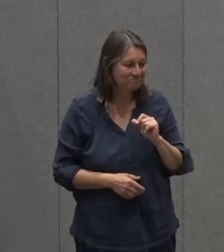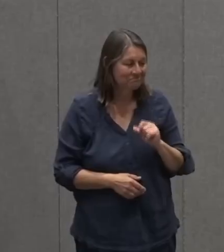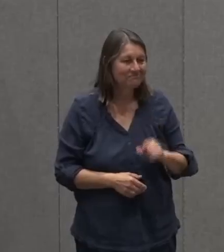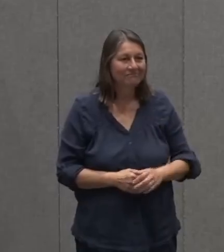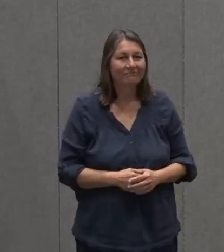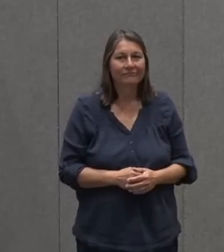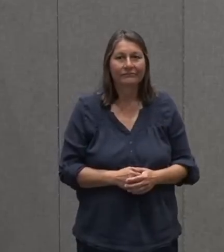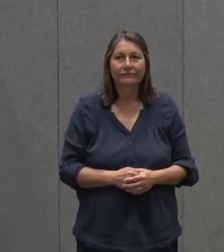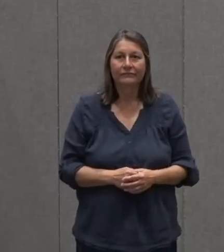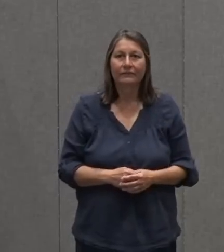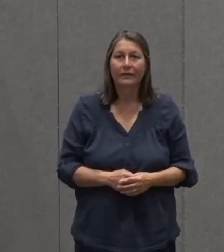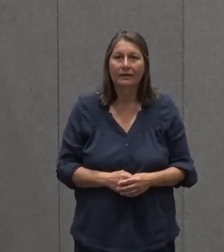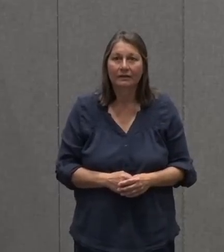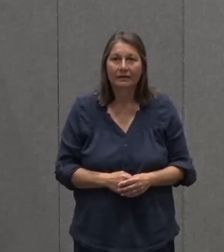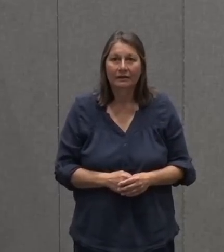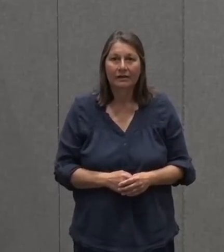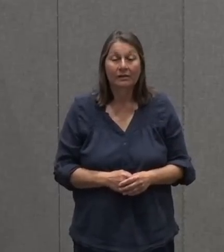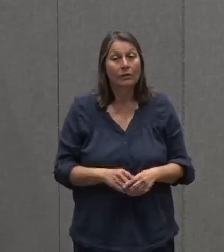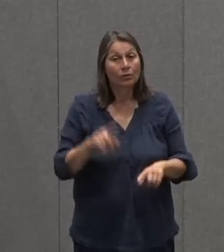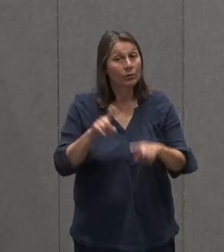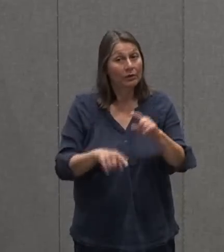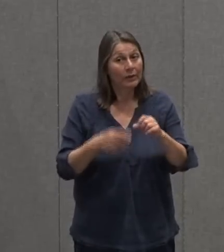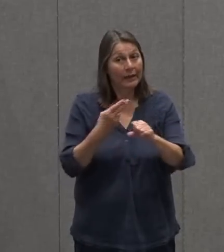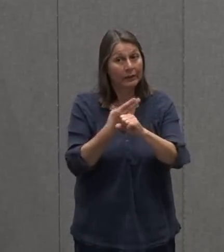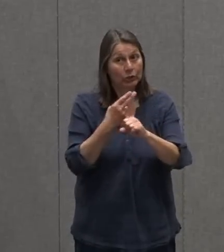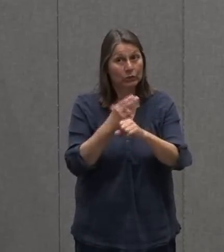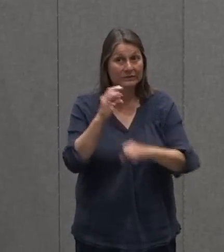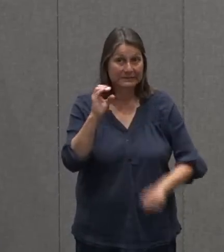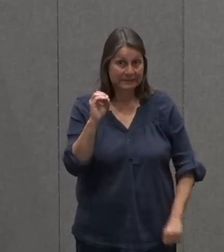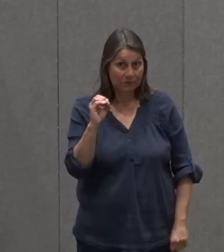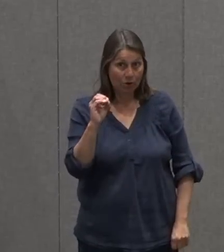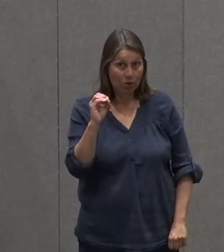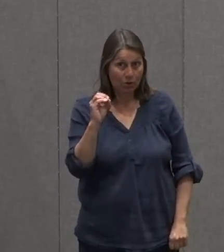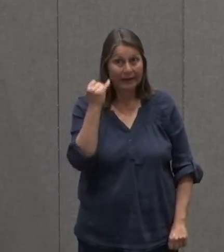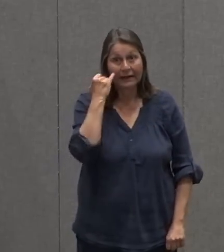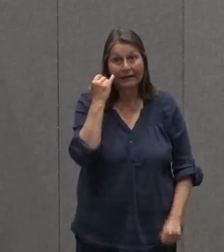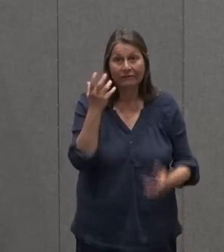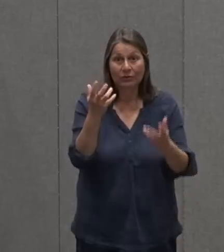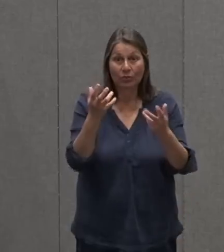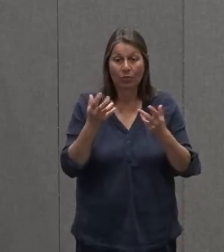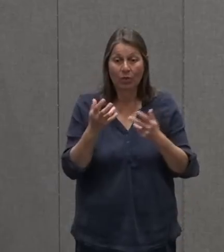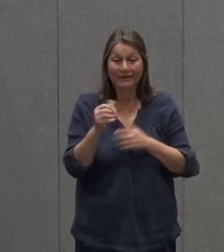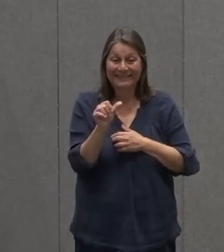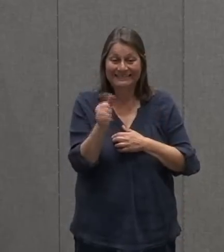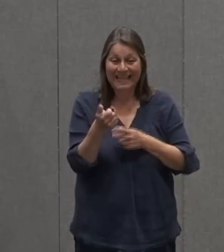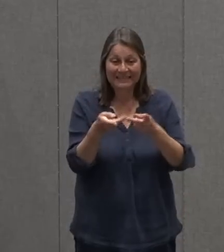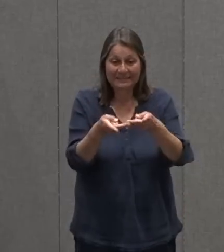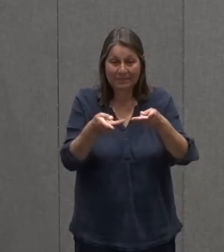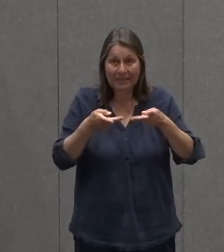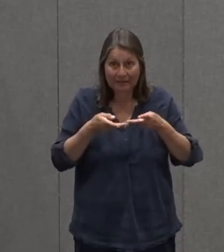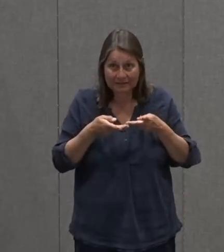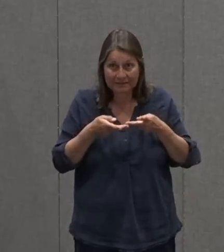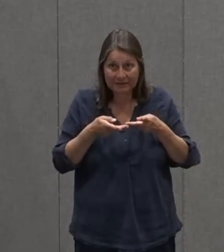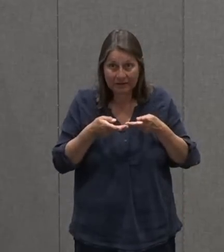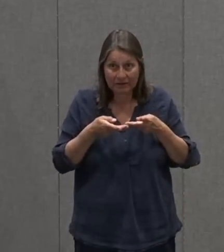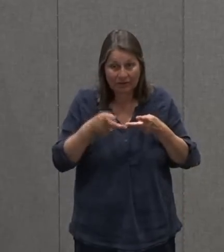Well, first of all 'cause we can't use zero and in order to have like a tens place over here somewhere, I'd probably have to have some zeroes in there